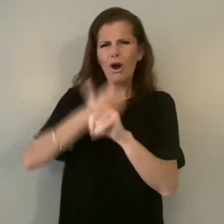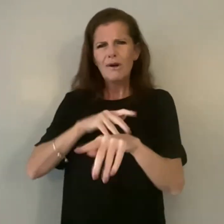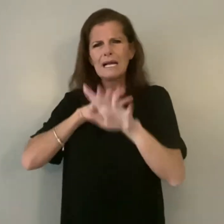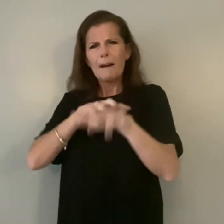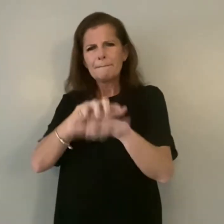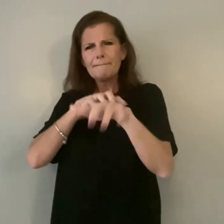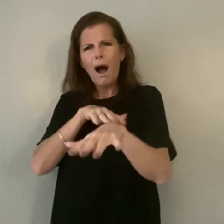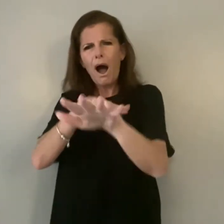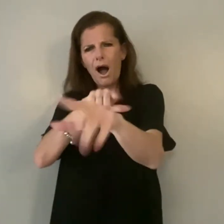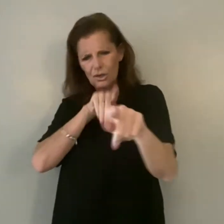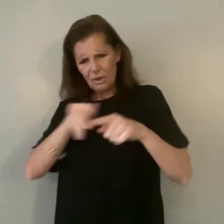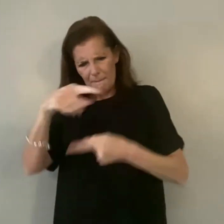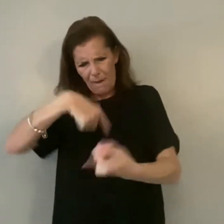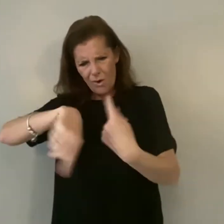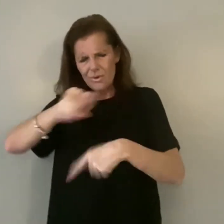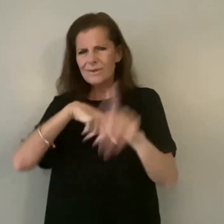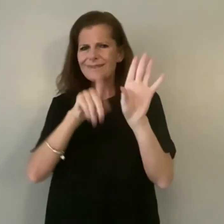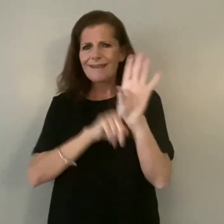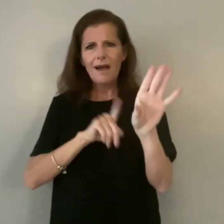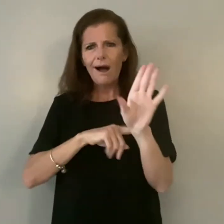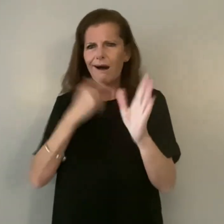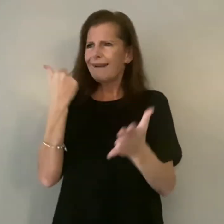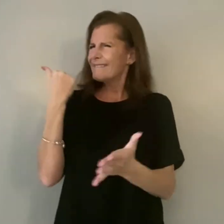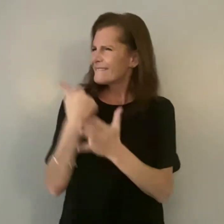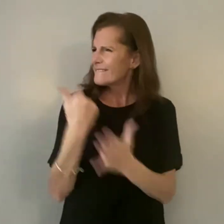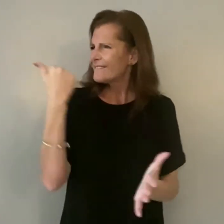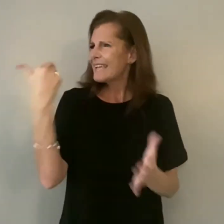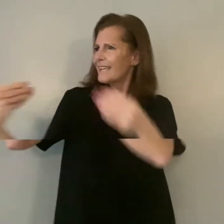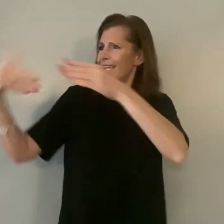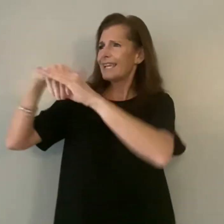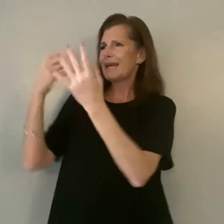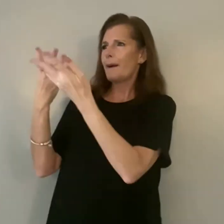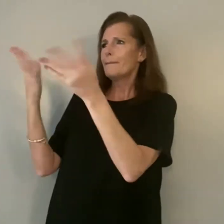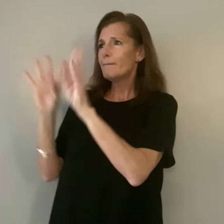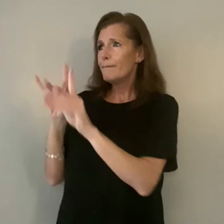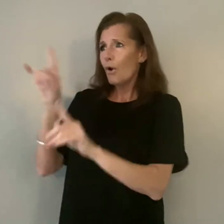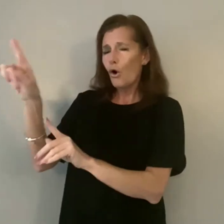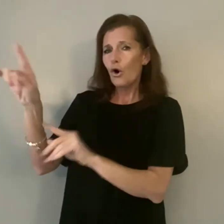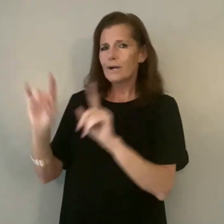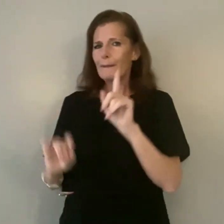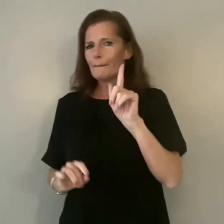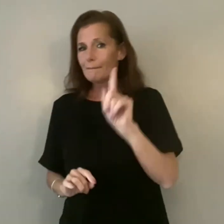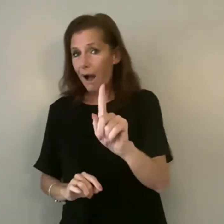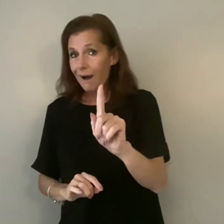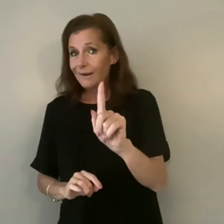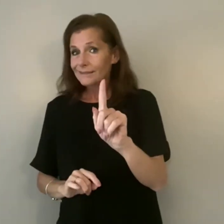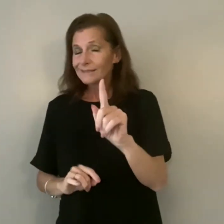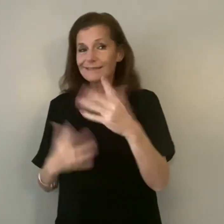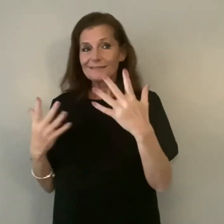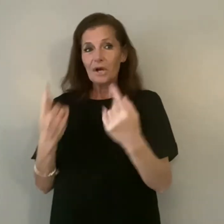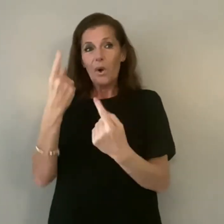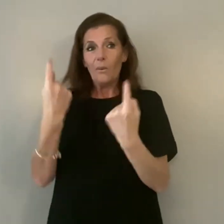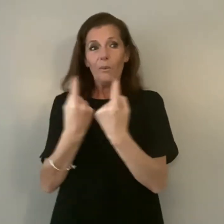you see them mostly being younger people. And it's great to have that in the board and in the boardroom. But of course, one of the elements of